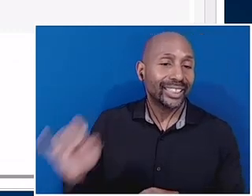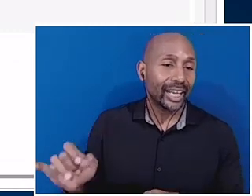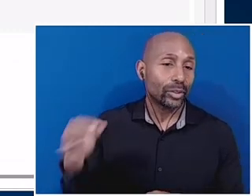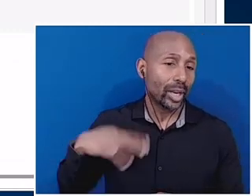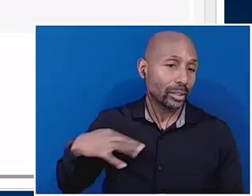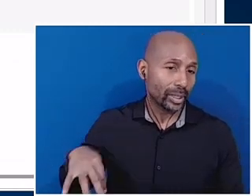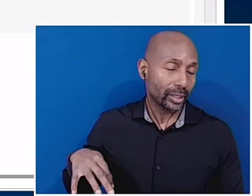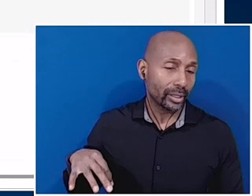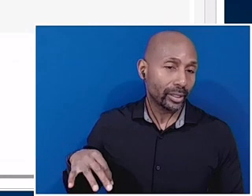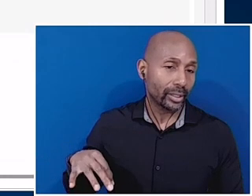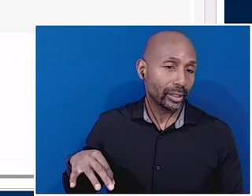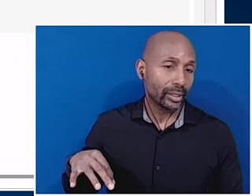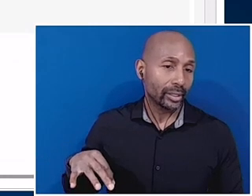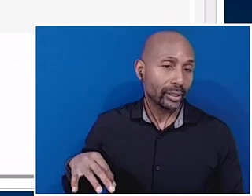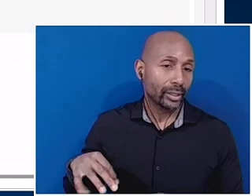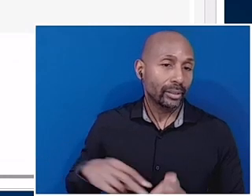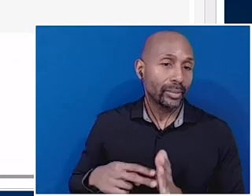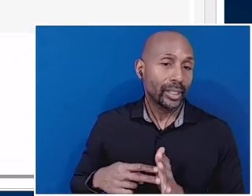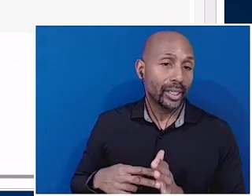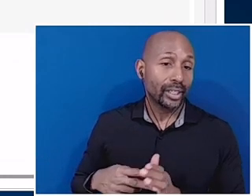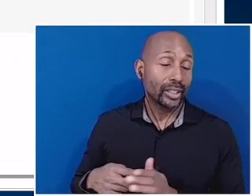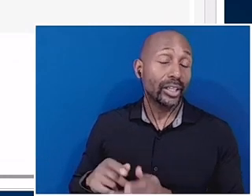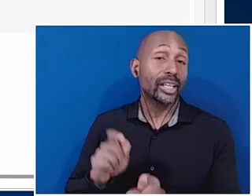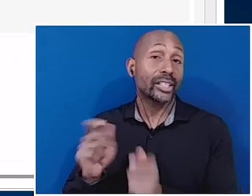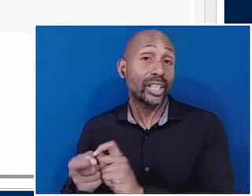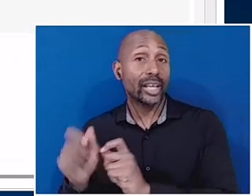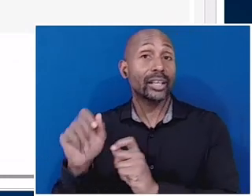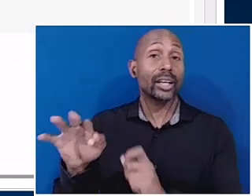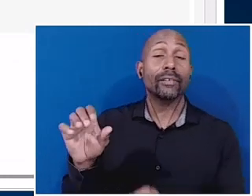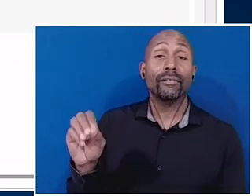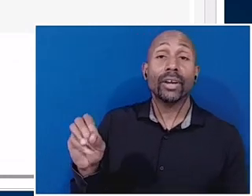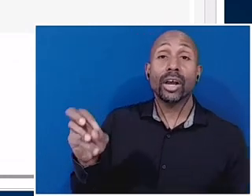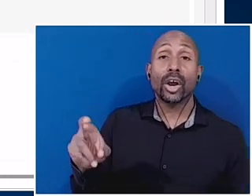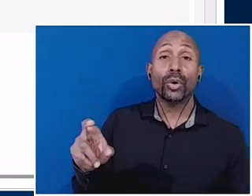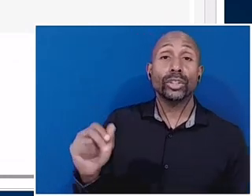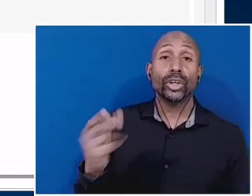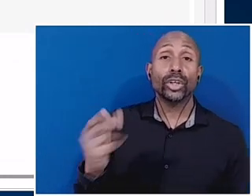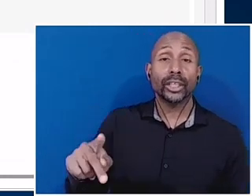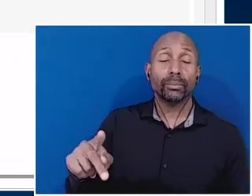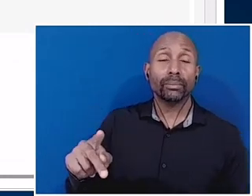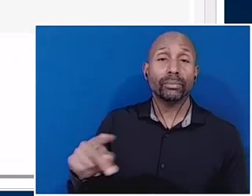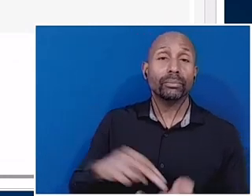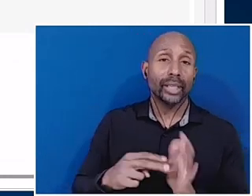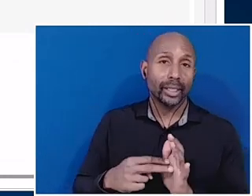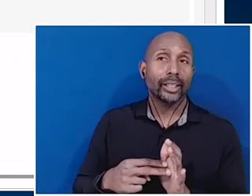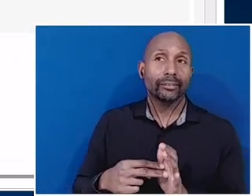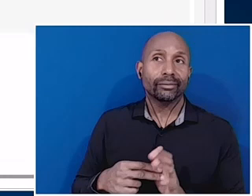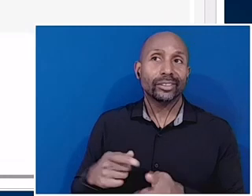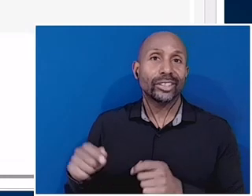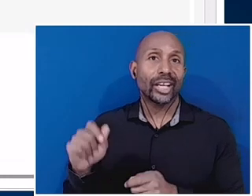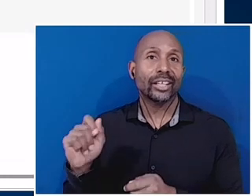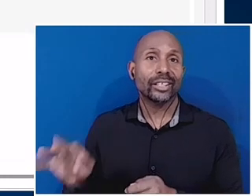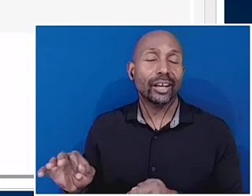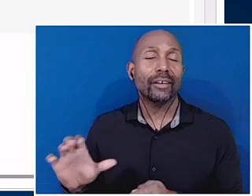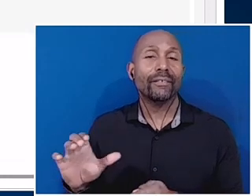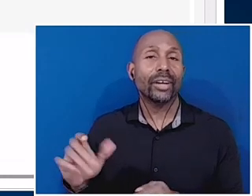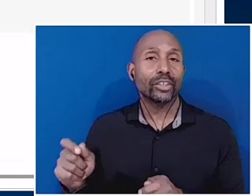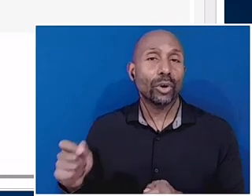change of ownership resulting in a change of control for private nonprofit private for-profit and then public institutions.